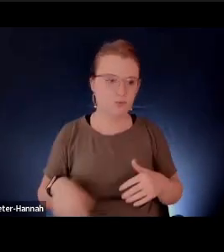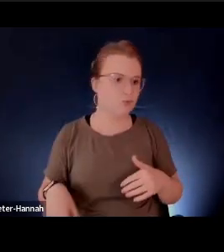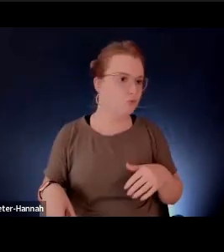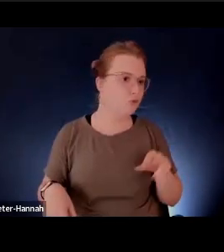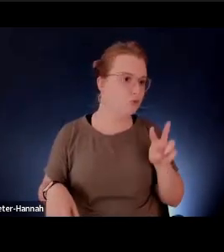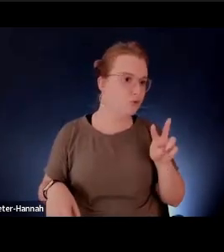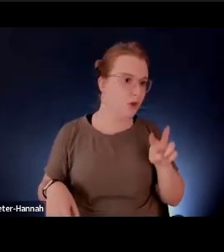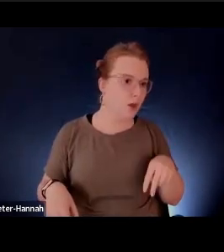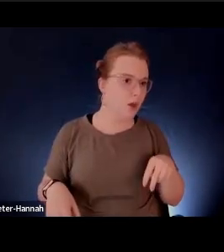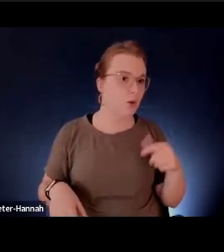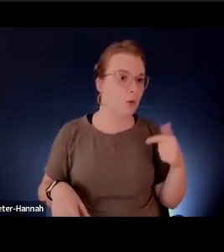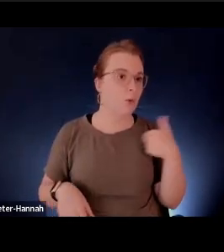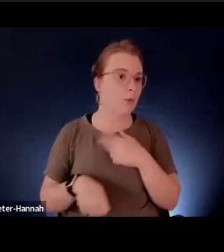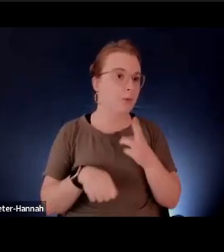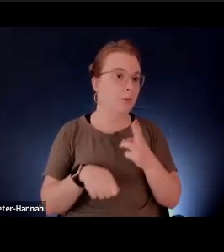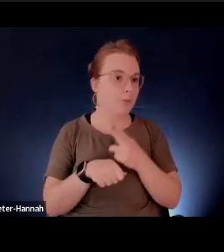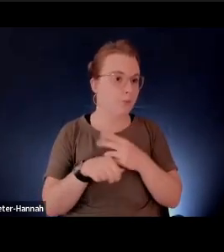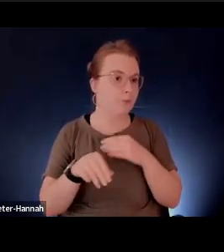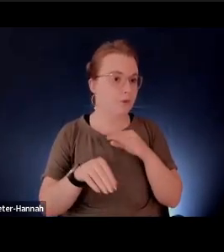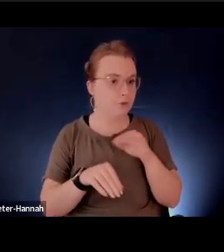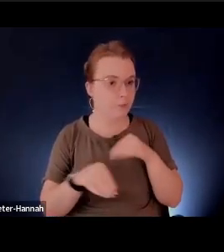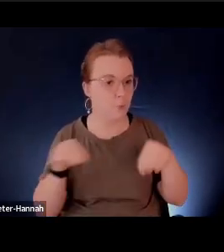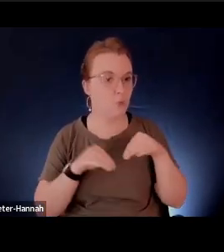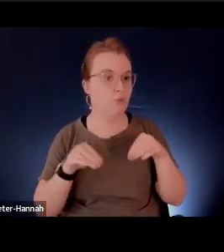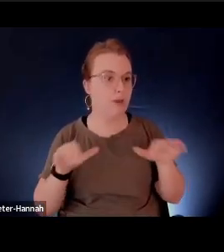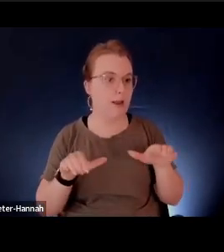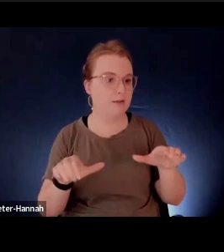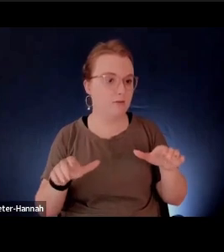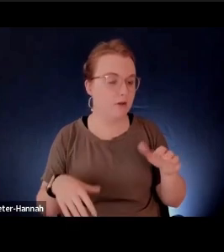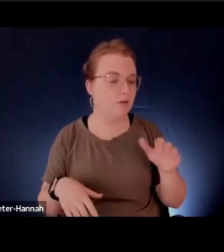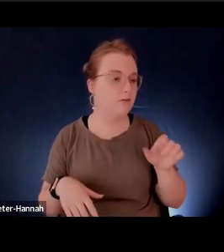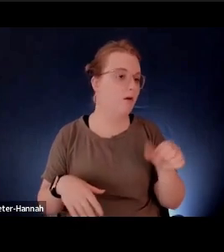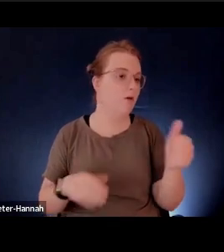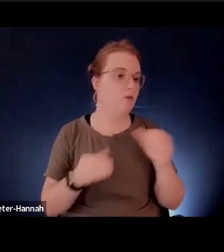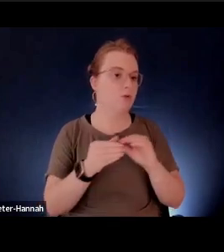We use movement activities. Another said we also try